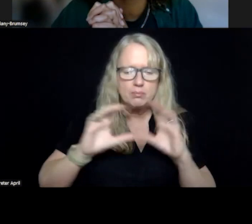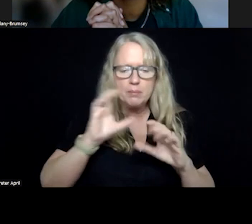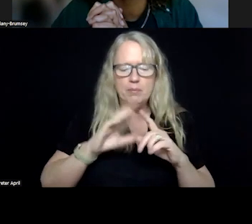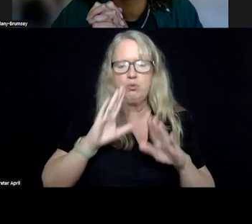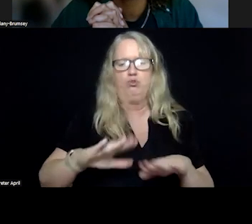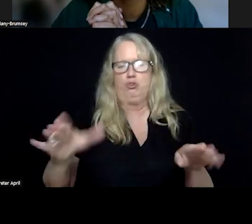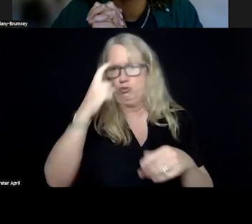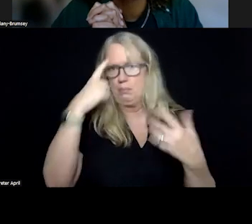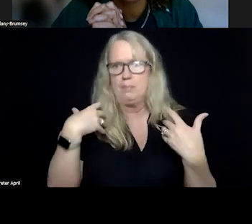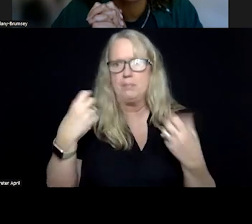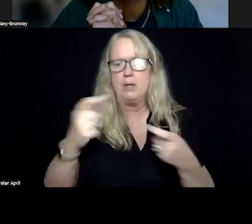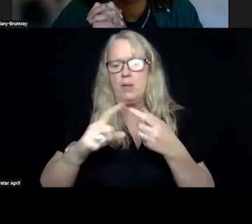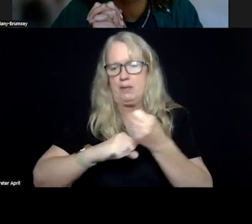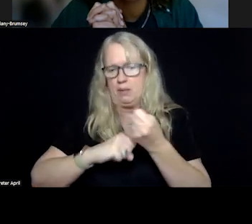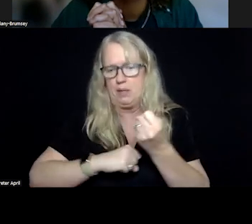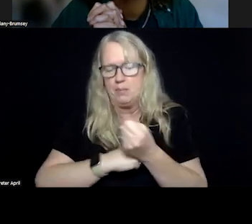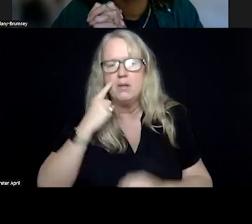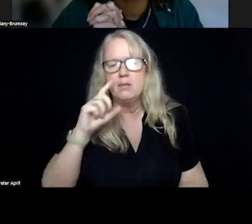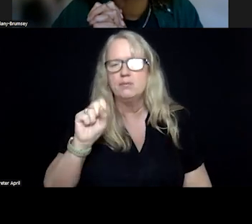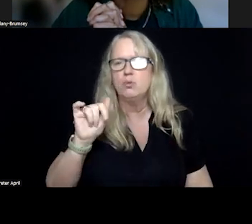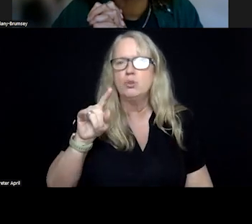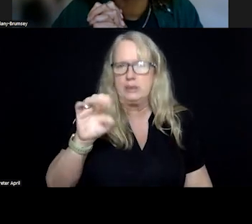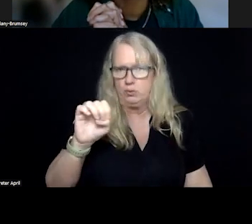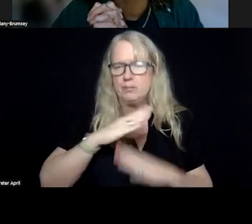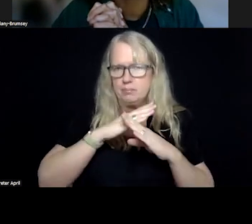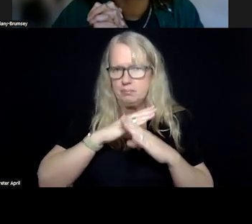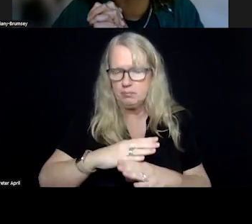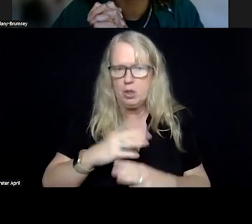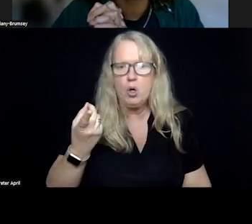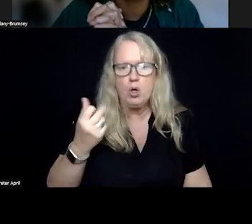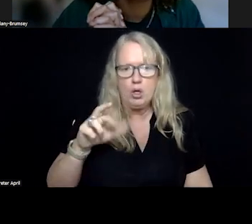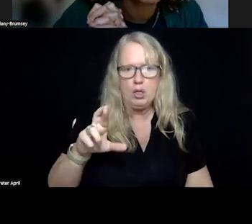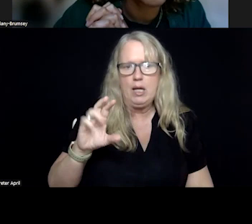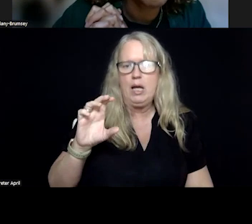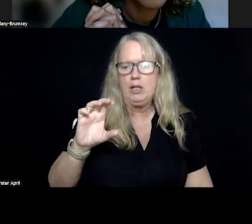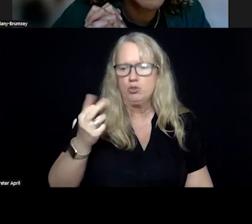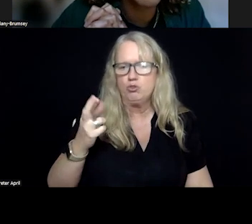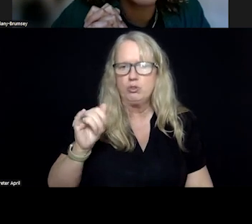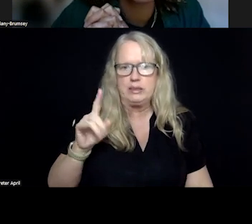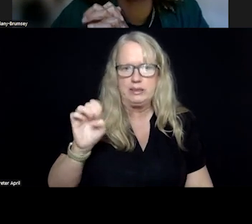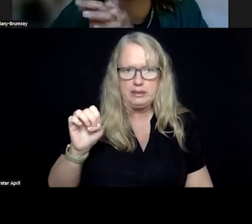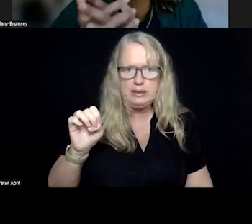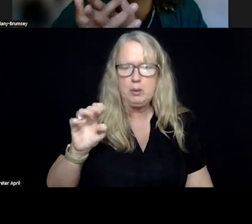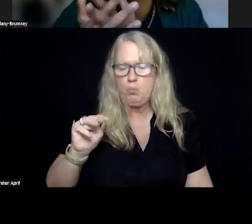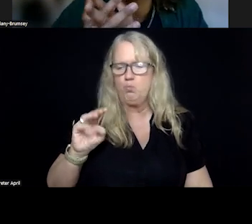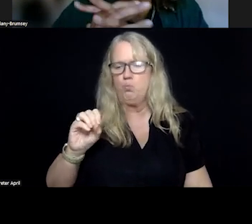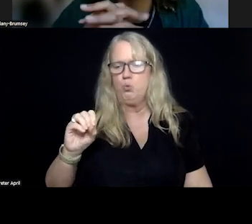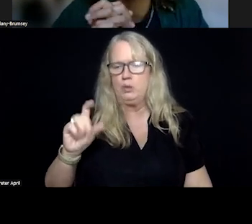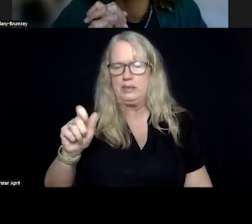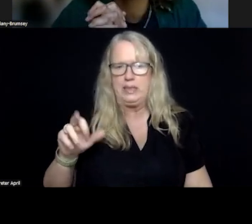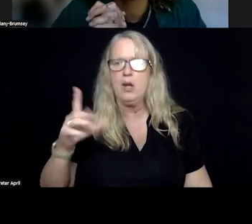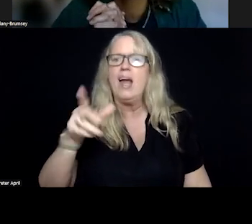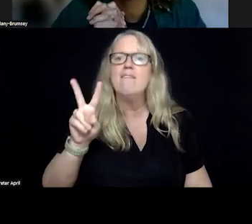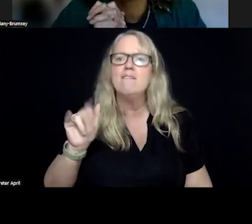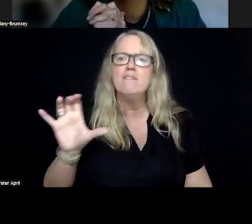THE AMERICAN FOUNDATION FOR SUICIDE. DOCTOR MOUTIER HAS A